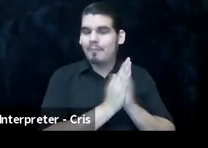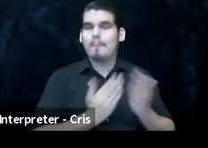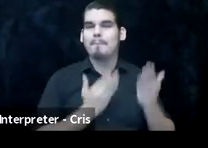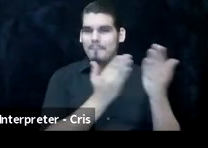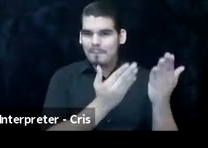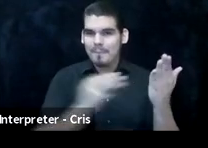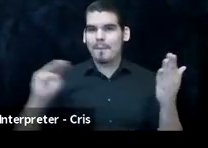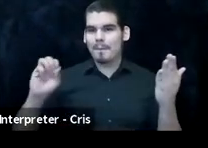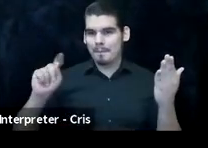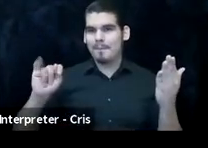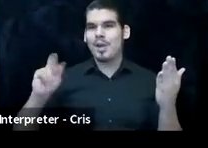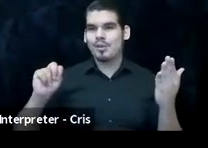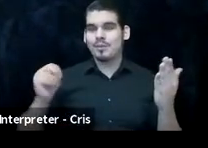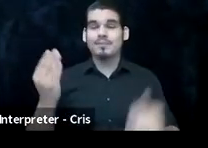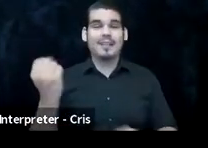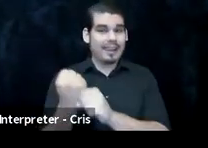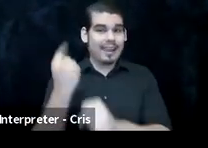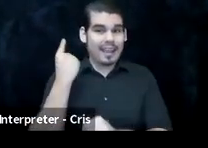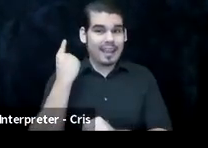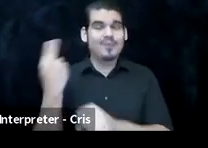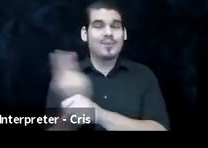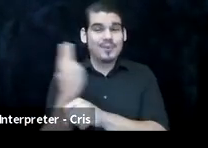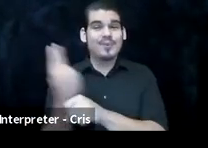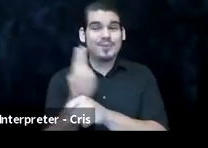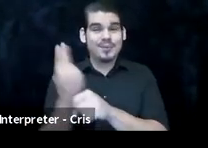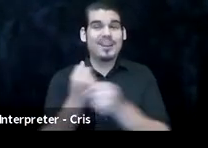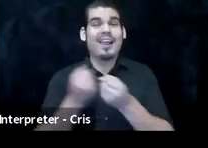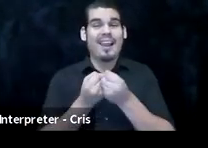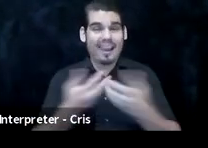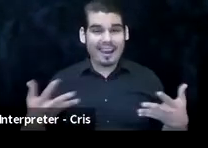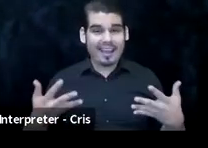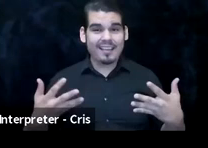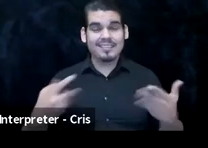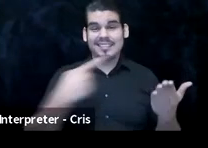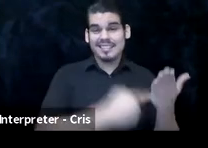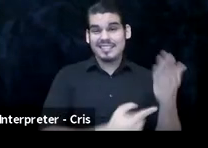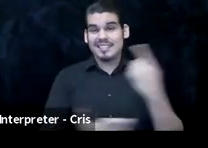Gerardo Chavez, RAD IX: Like I said, sometimes it'd be it'd be a little bit redundant you hear the point you're like Okay, we get it, you know.